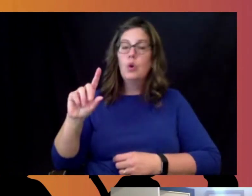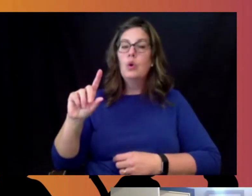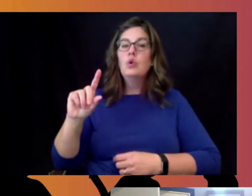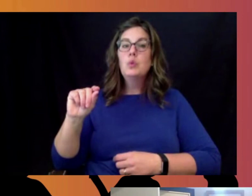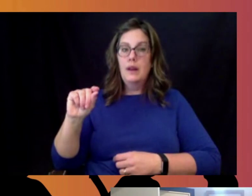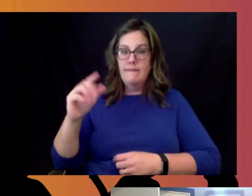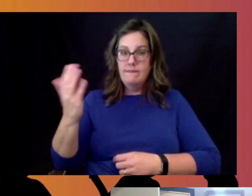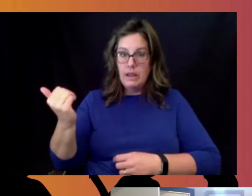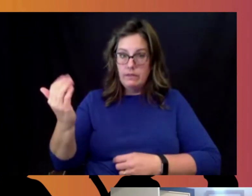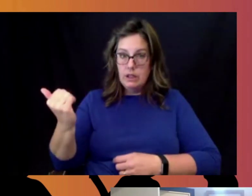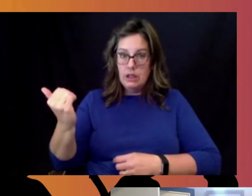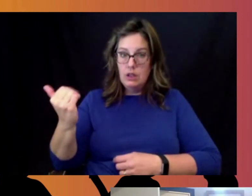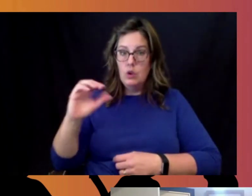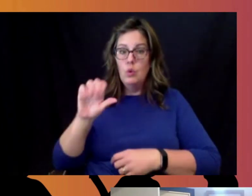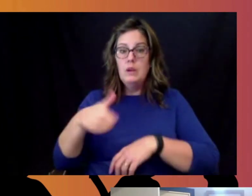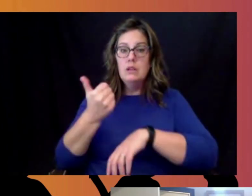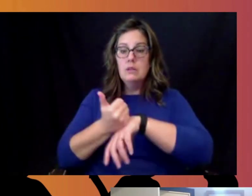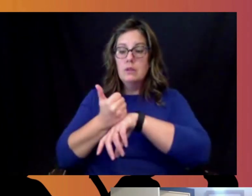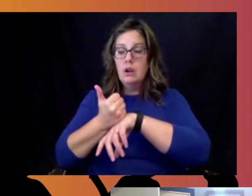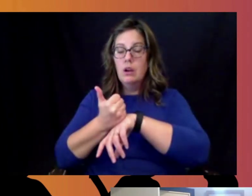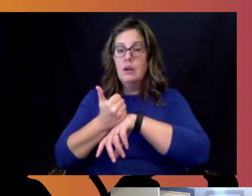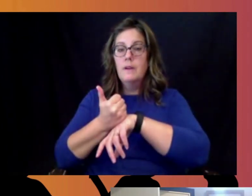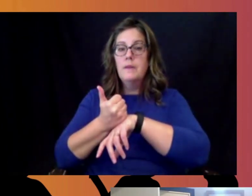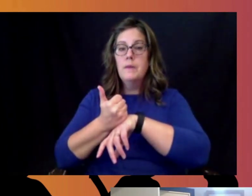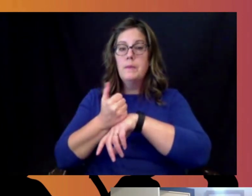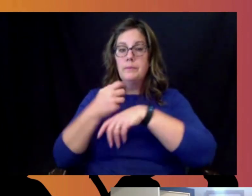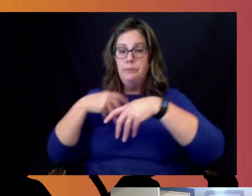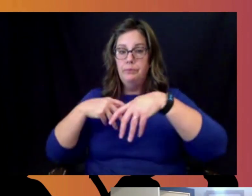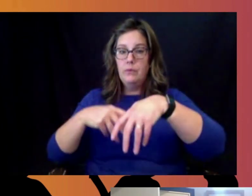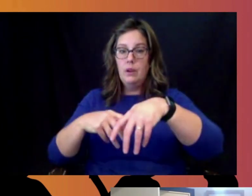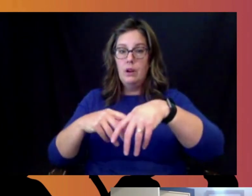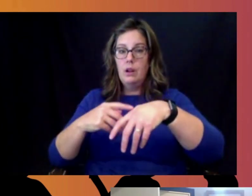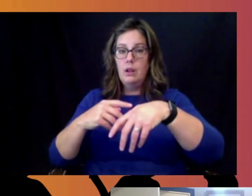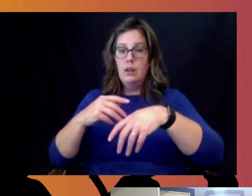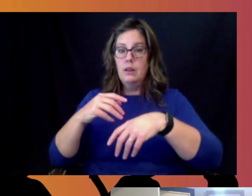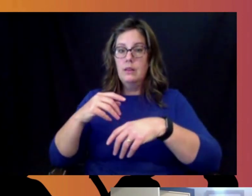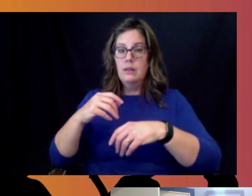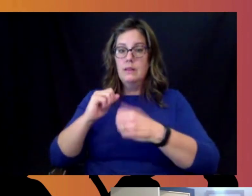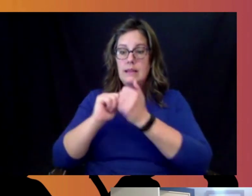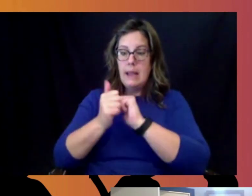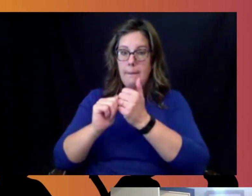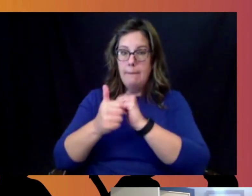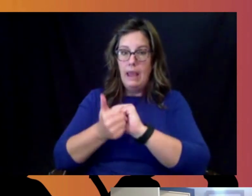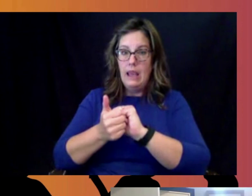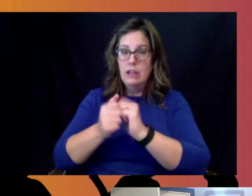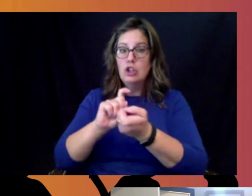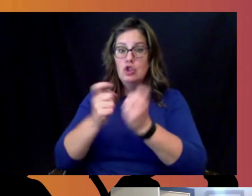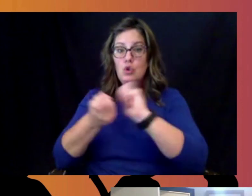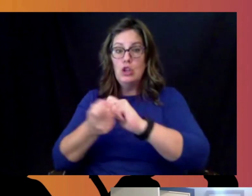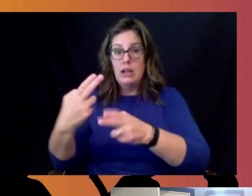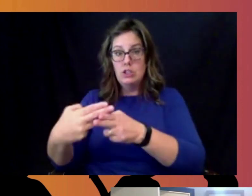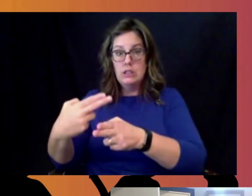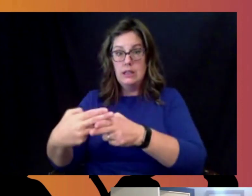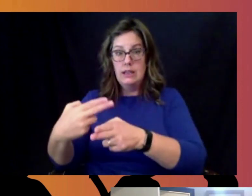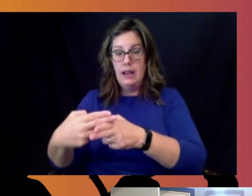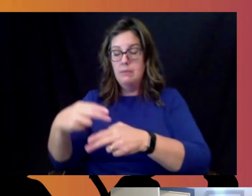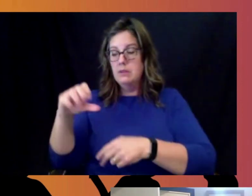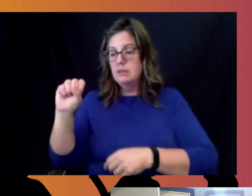was standing on the shoulders of other people who have done this work to change the name of the neighborhood formerly known as stapleton which as many of you know